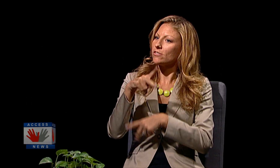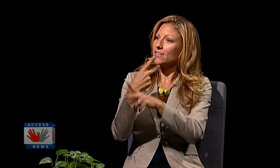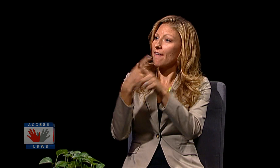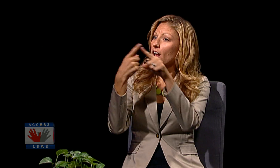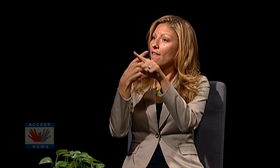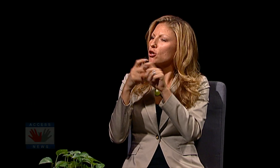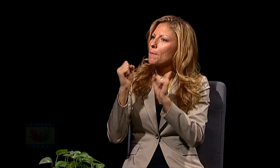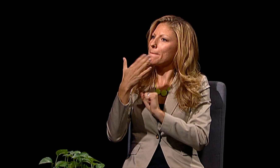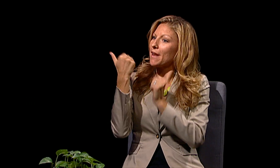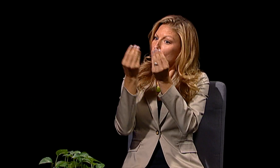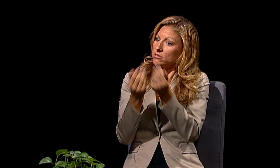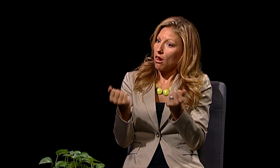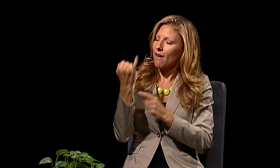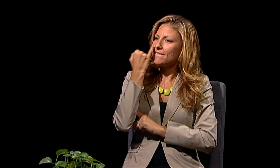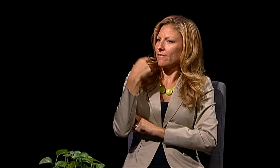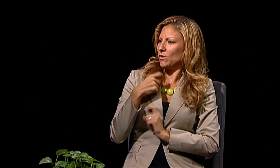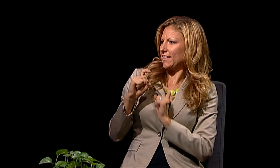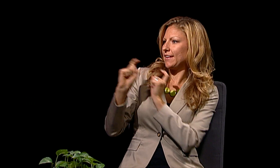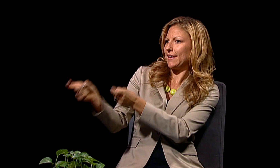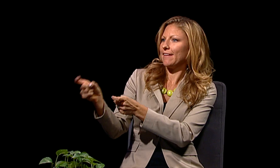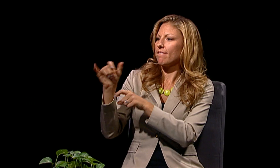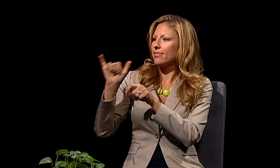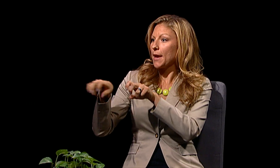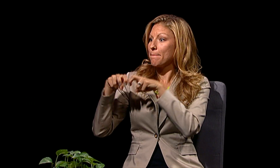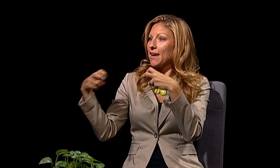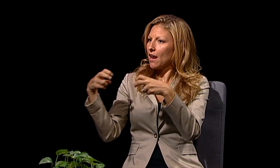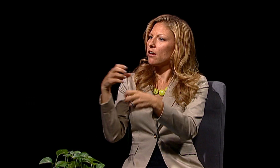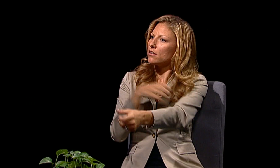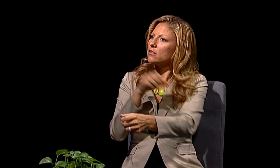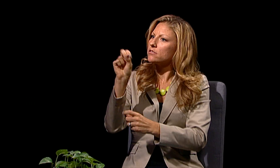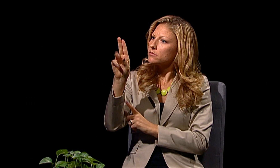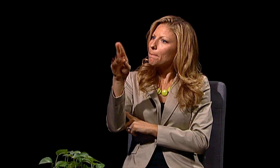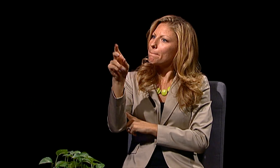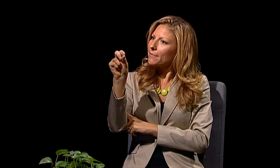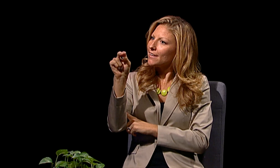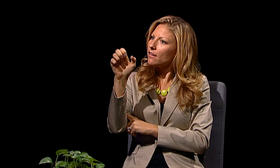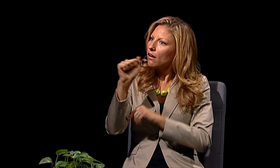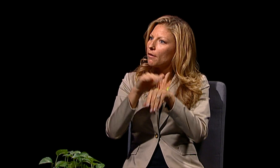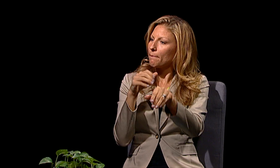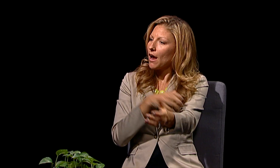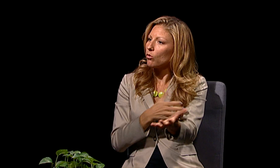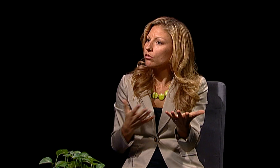SO I'M WONDERING IF THOSE KINDS OF CONFLICTS COULD BE BETTER RESOLVED IF YOU GAVE THE PANEL SUBPOENA POWER?